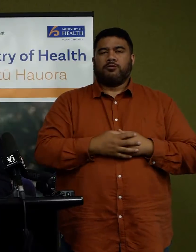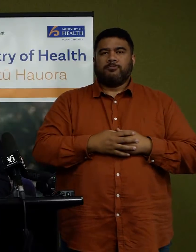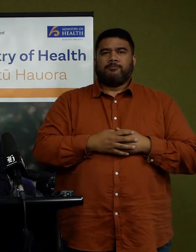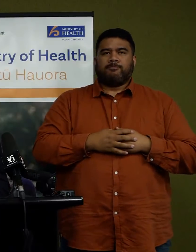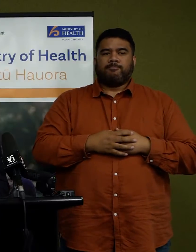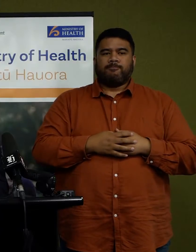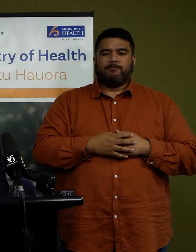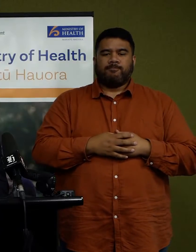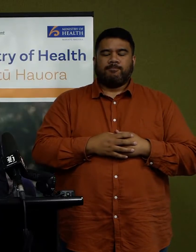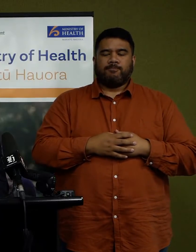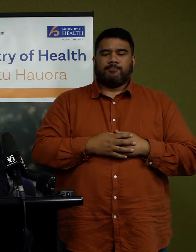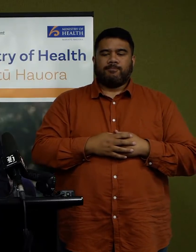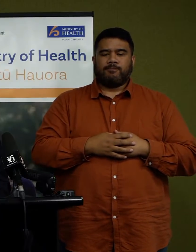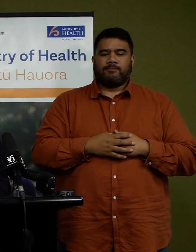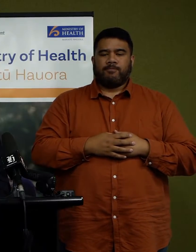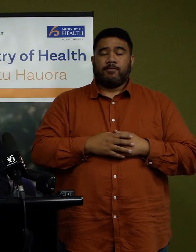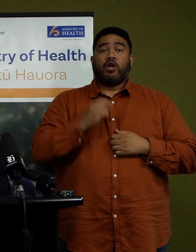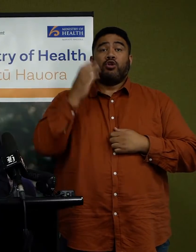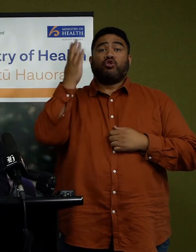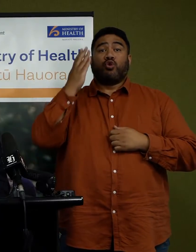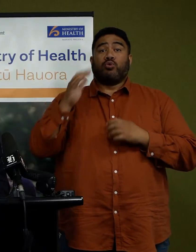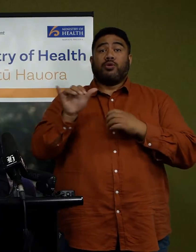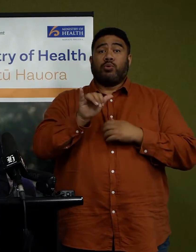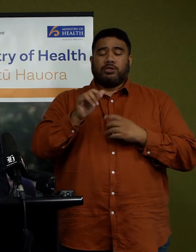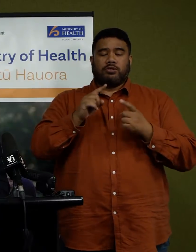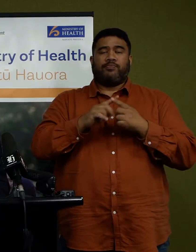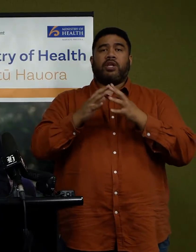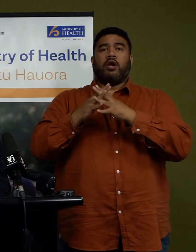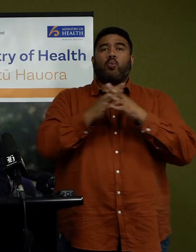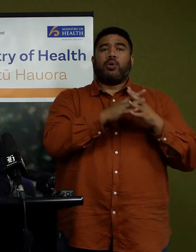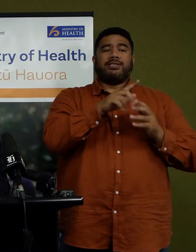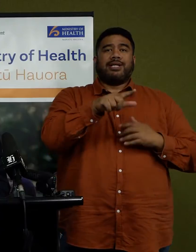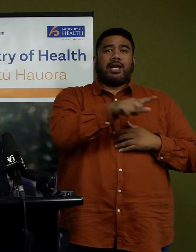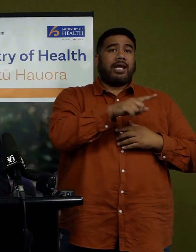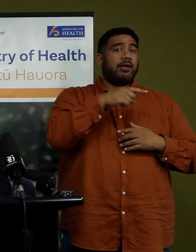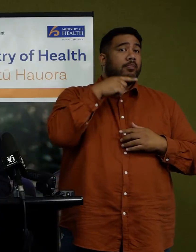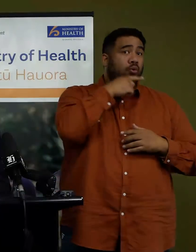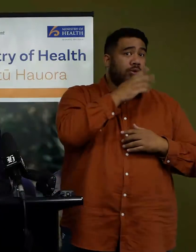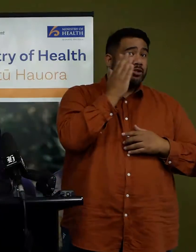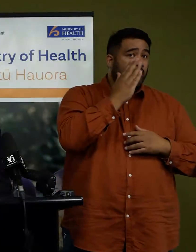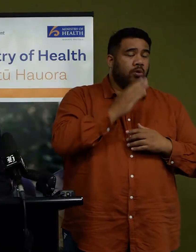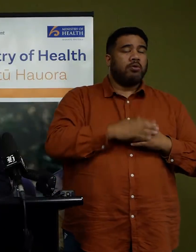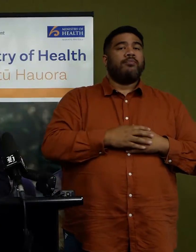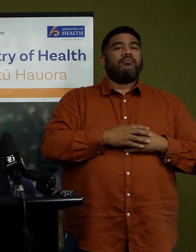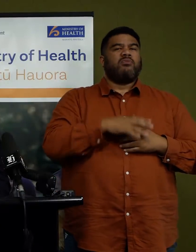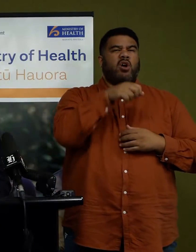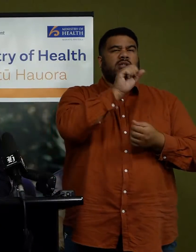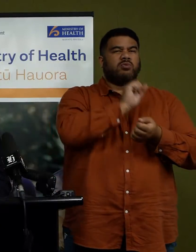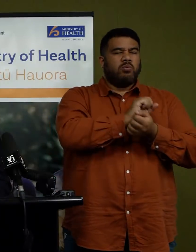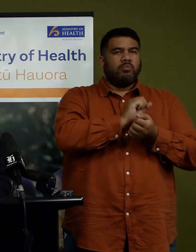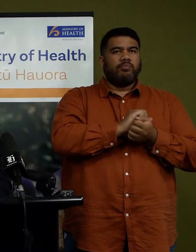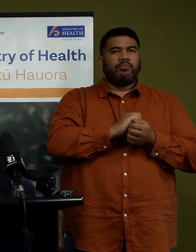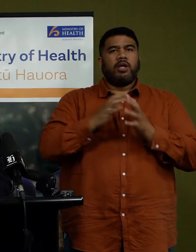are telling you that those schools are Westlake Boys and Westlake Girls High Schools.